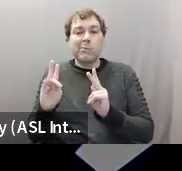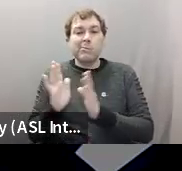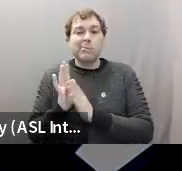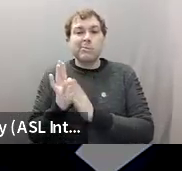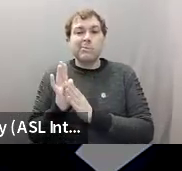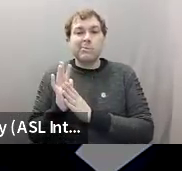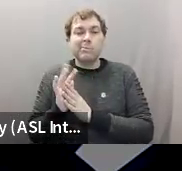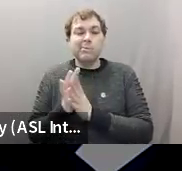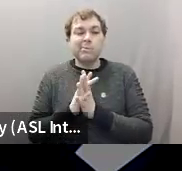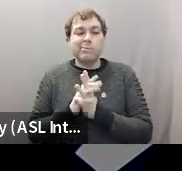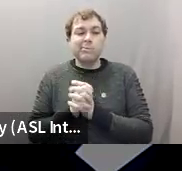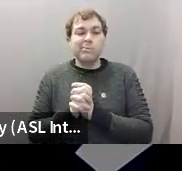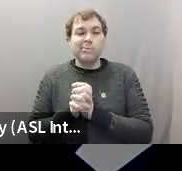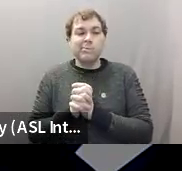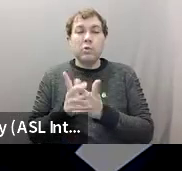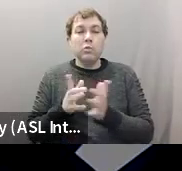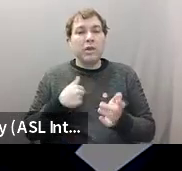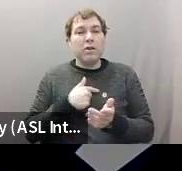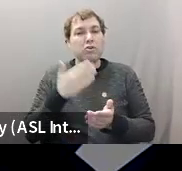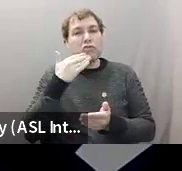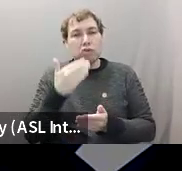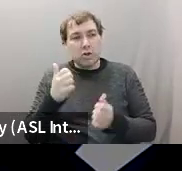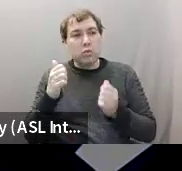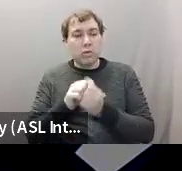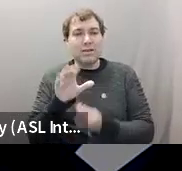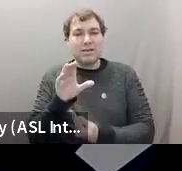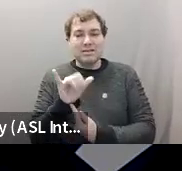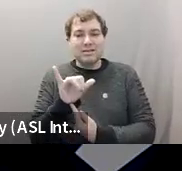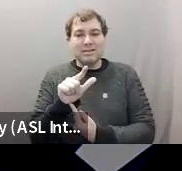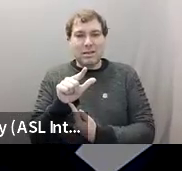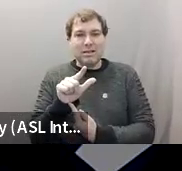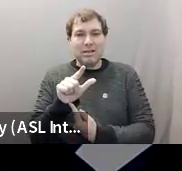Jen Hawkinson: we're we've done well with our sill in the past 3 and a half years